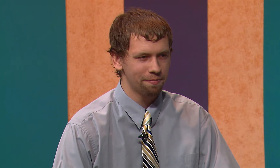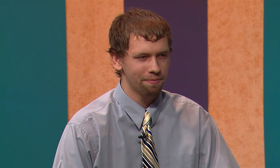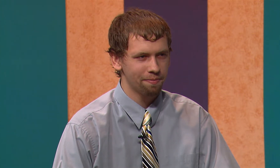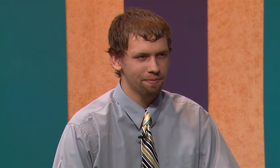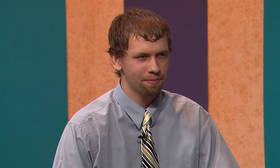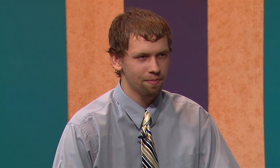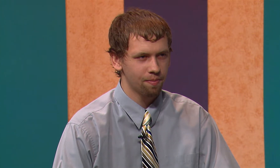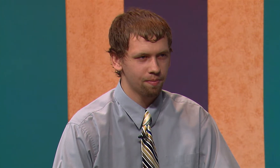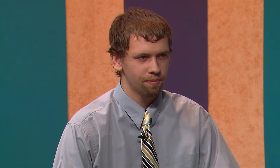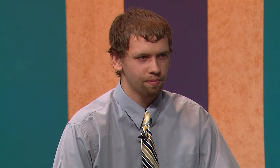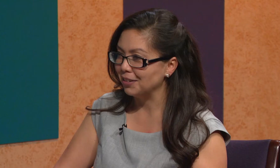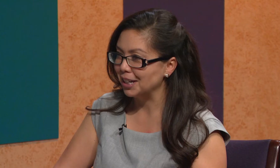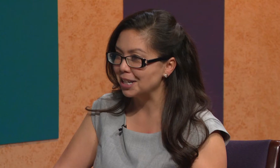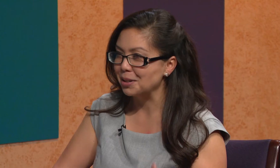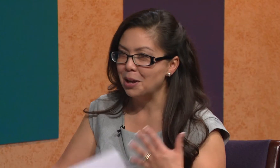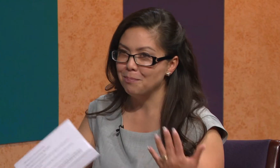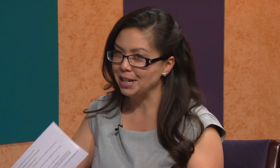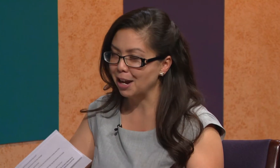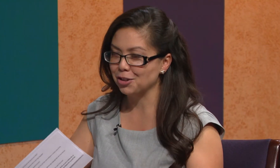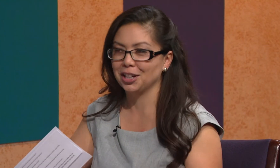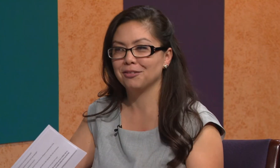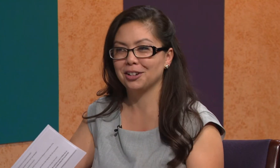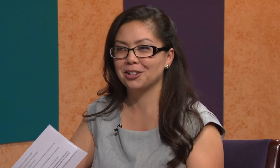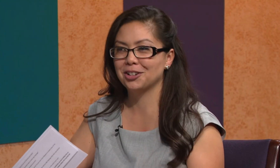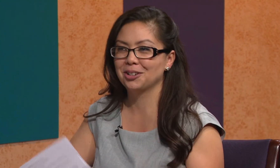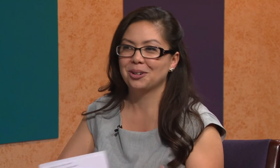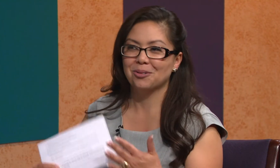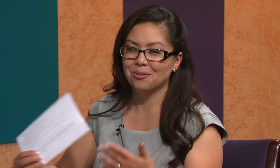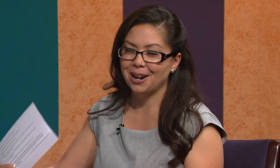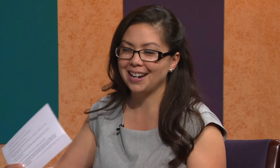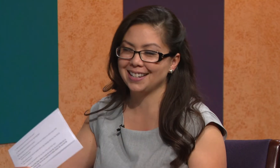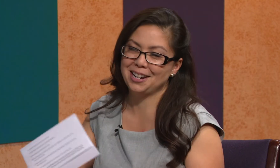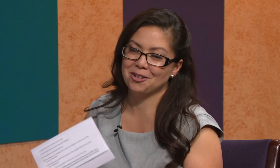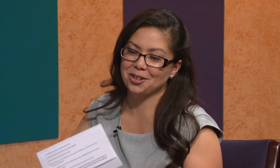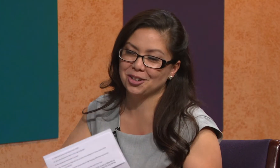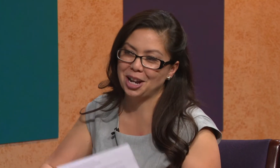(Tiana) Now let’s start with the obvious, Meow Chicken Fish, why is that your user name?